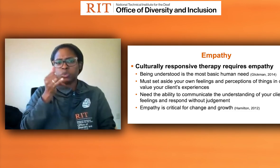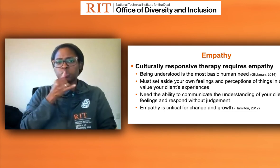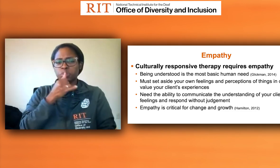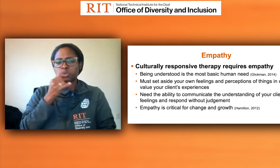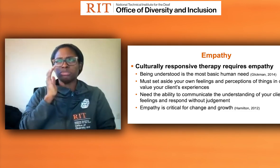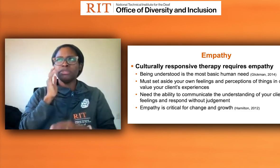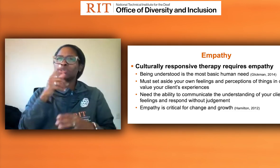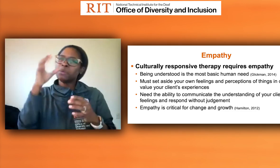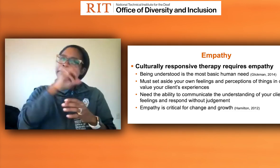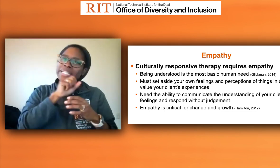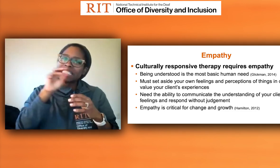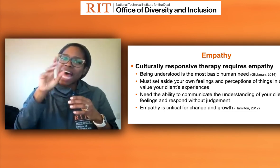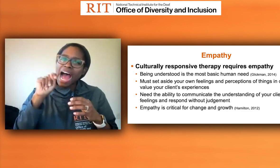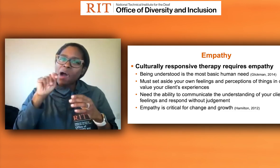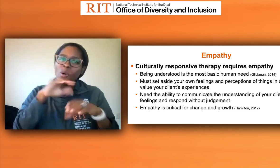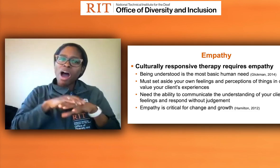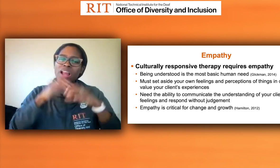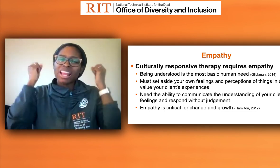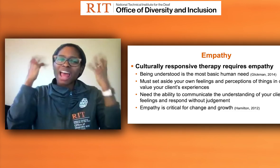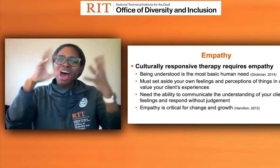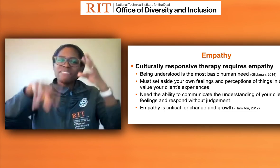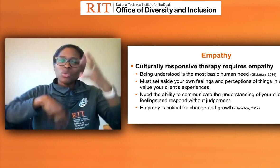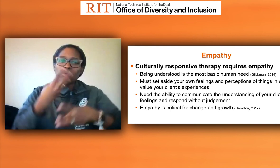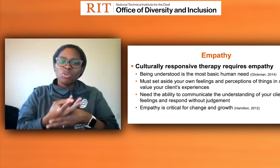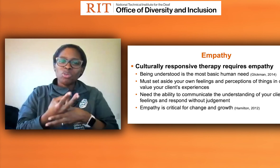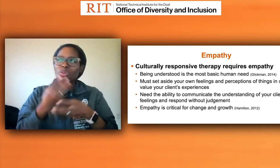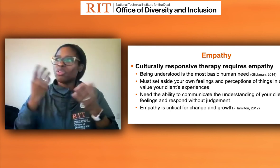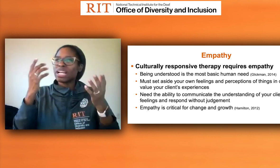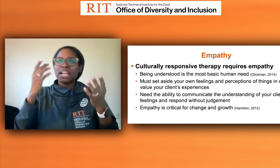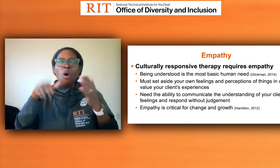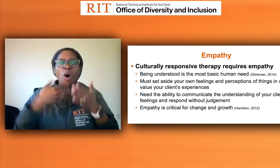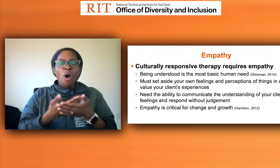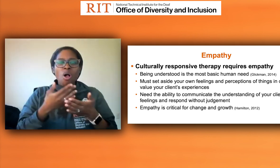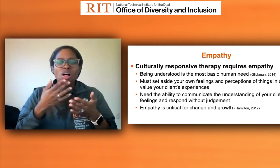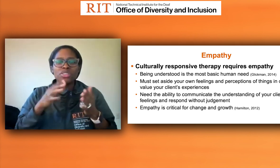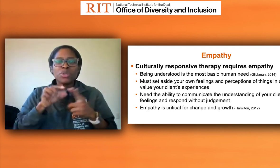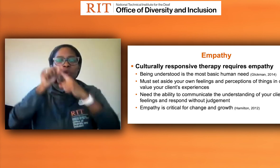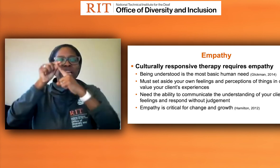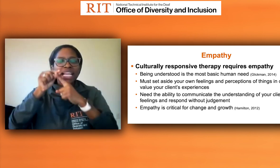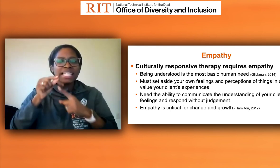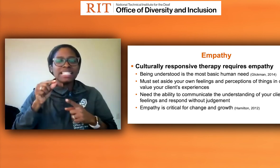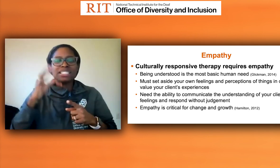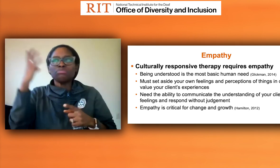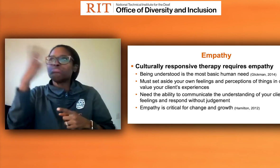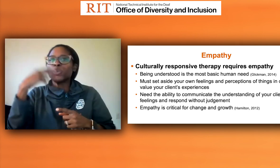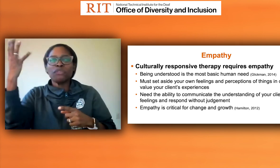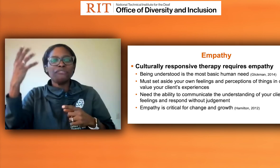It's there, but we have to find a way to subside it. We have to find a way to move through the world and understand